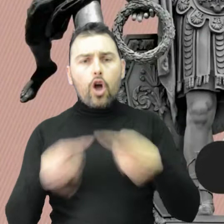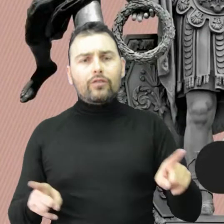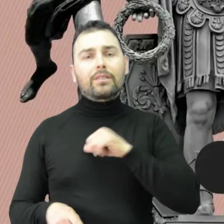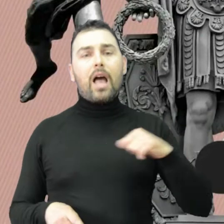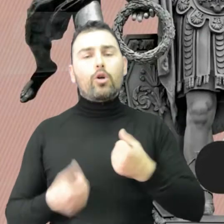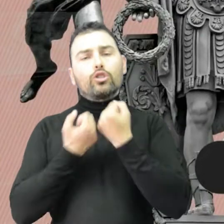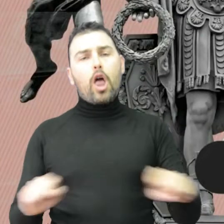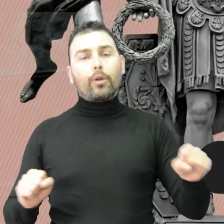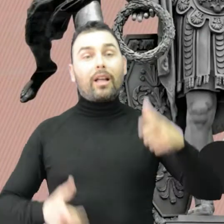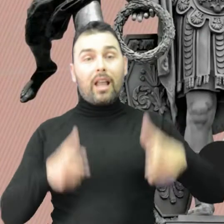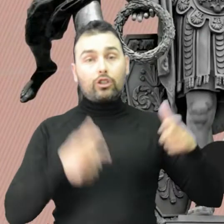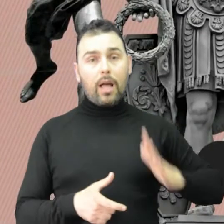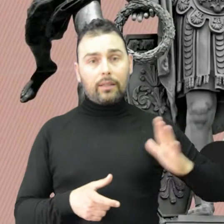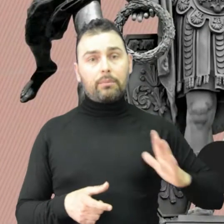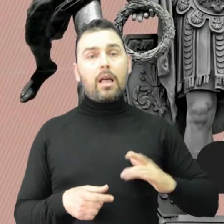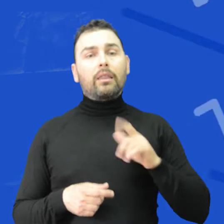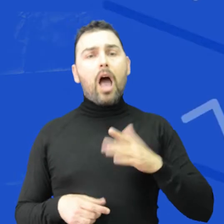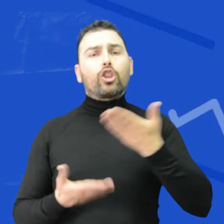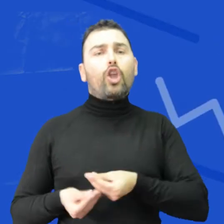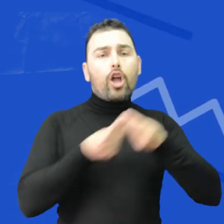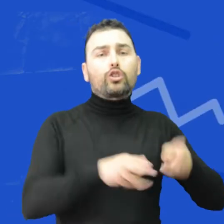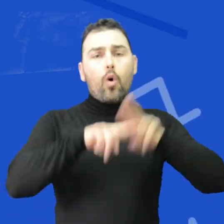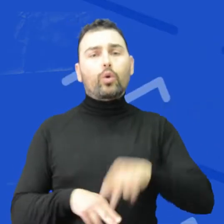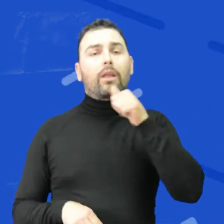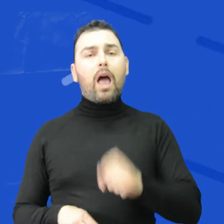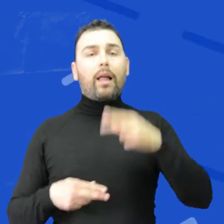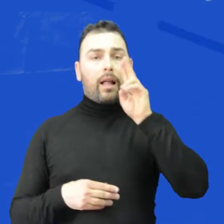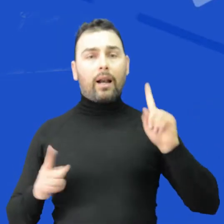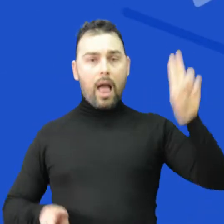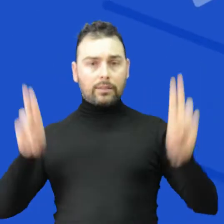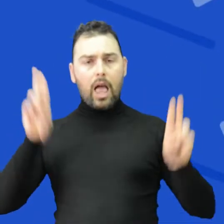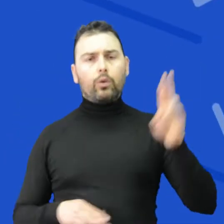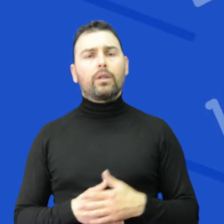Ancient Greeks were incredibly curious and took great interest in learning about everything around them